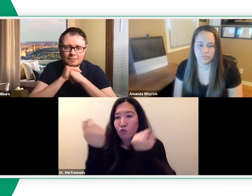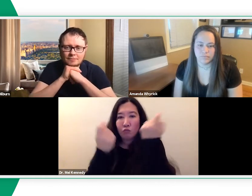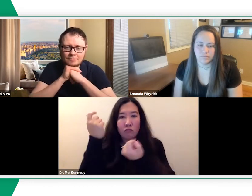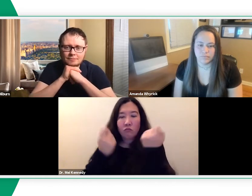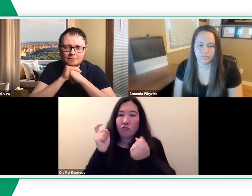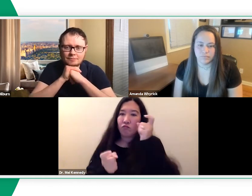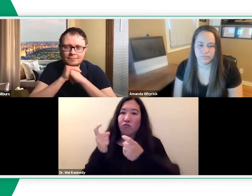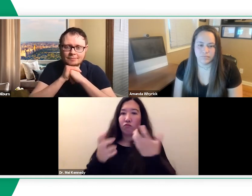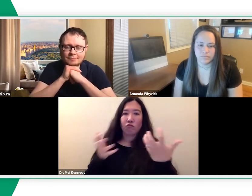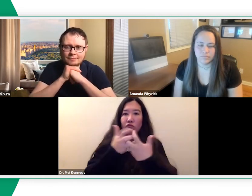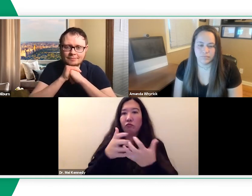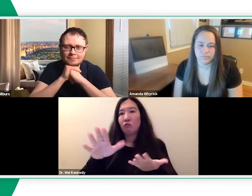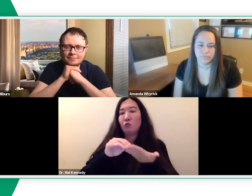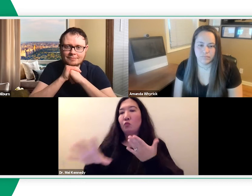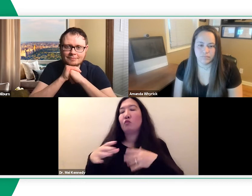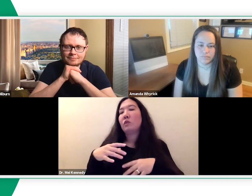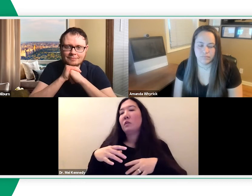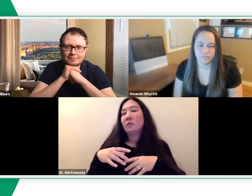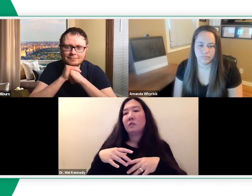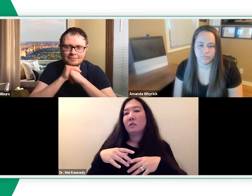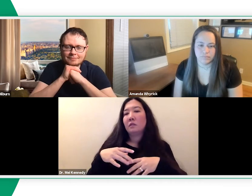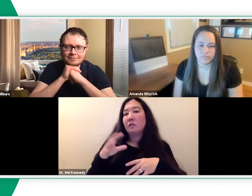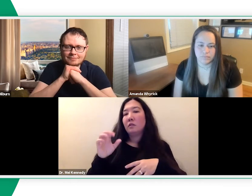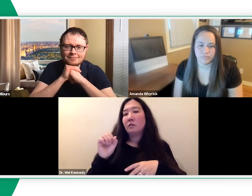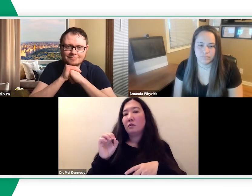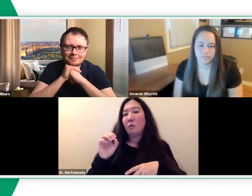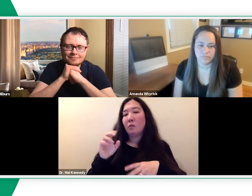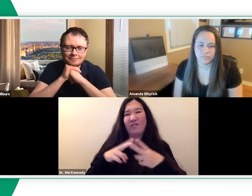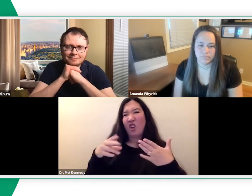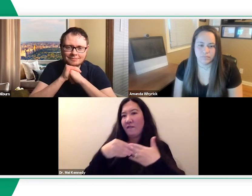to teach your students. It's very easy to adjust and modify to match